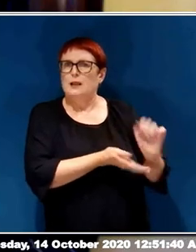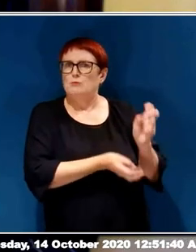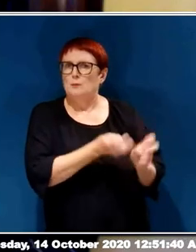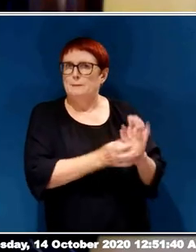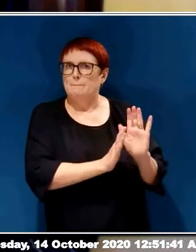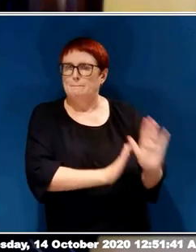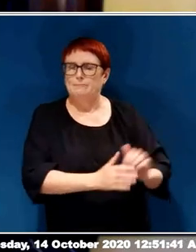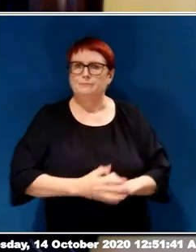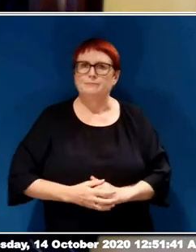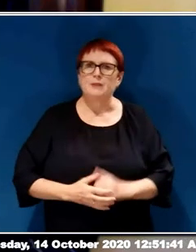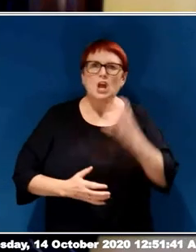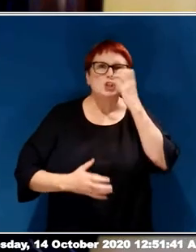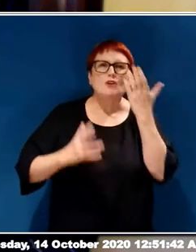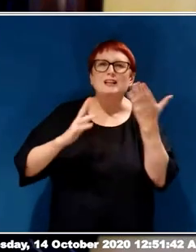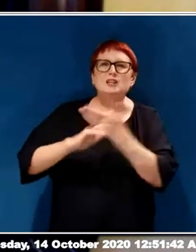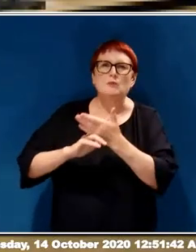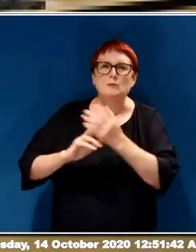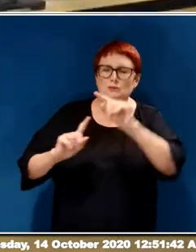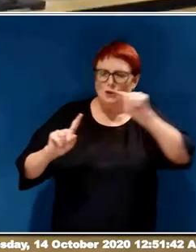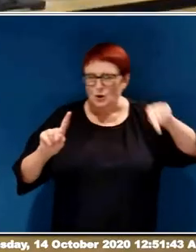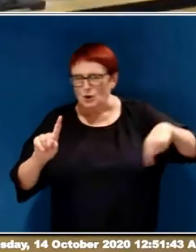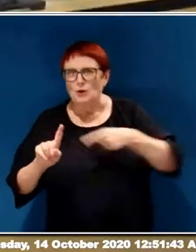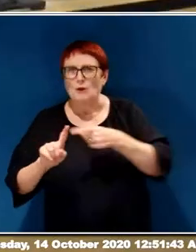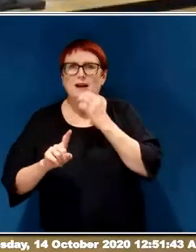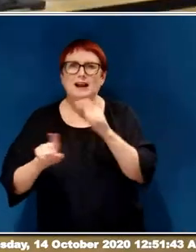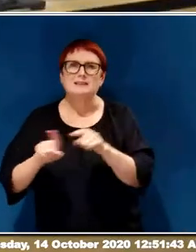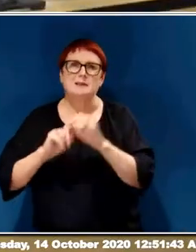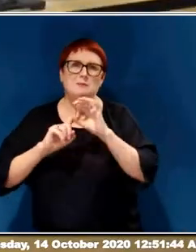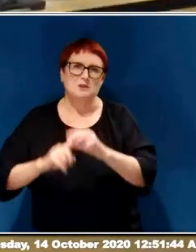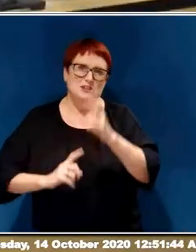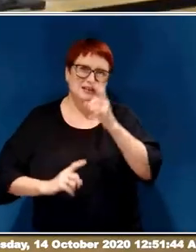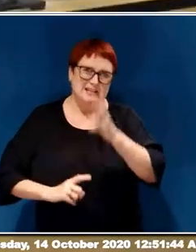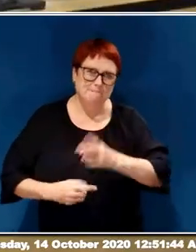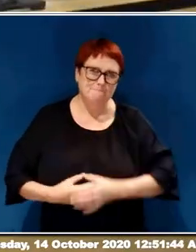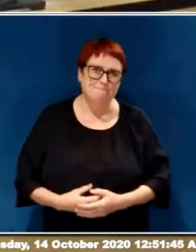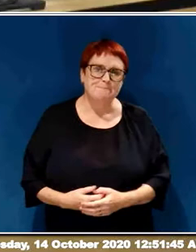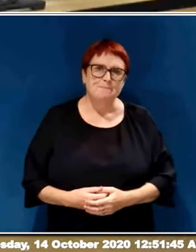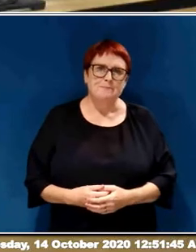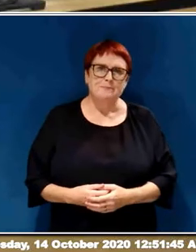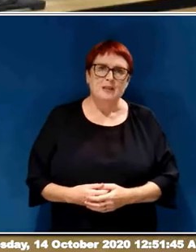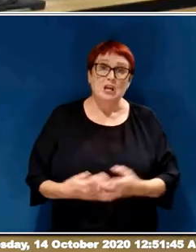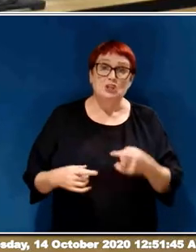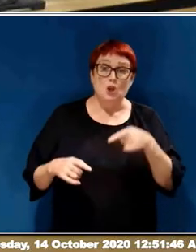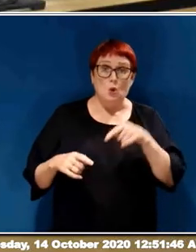We were talking about what problems can that funding model give rise to? Please continue.